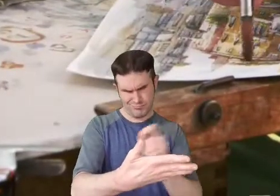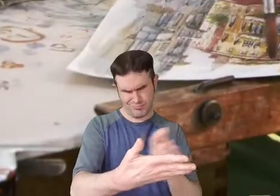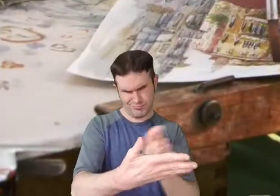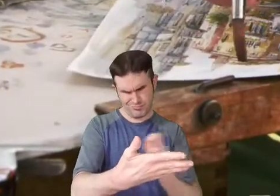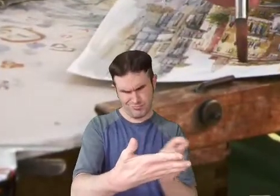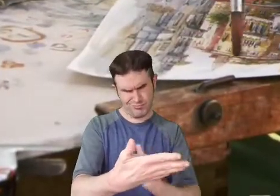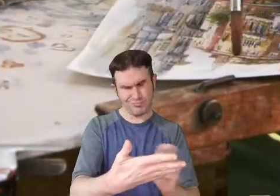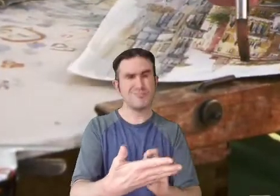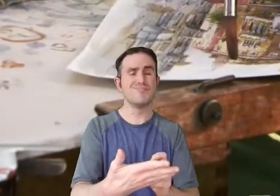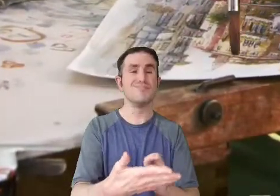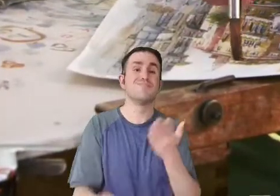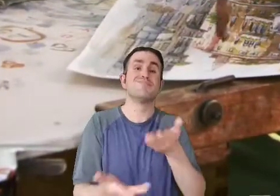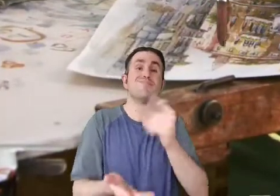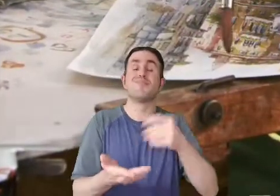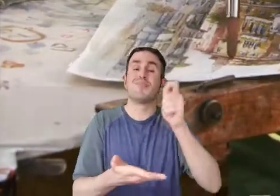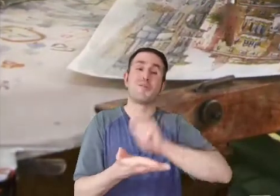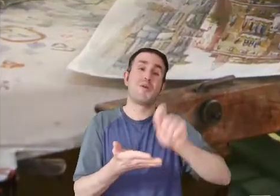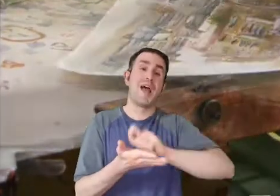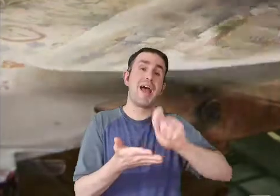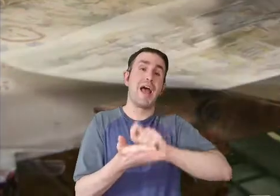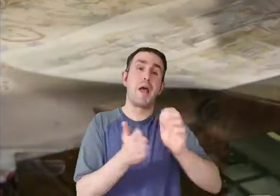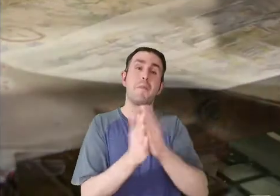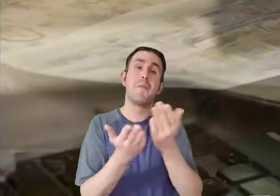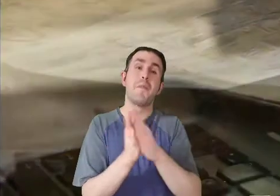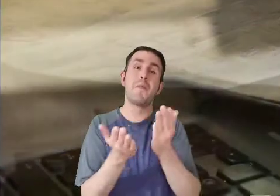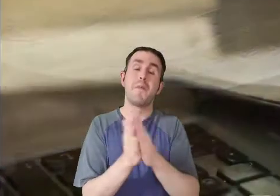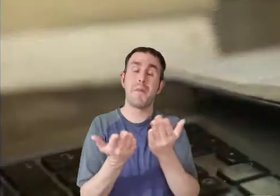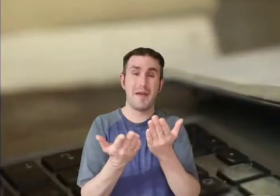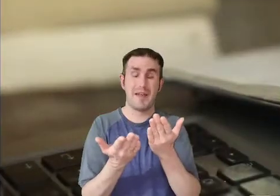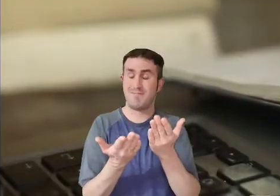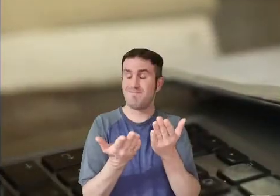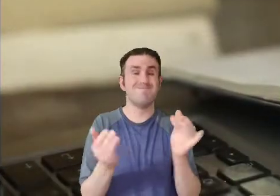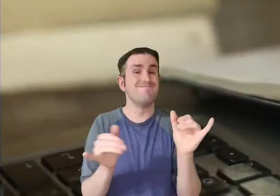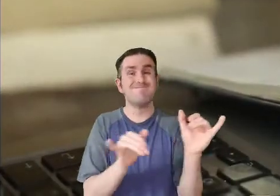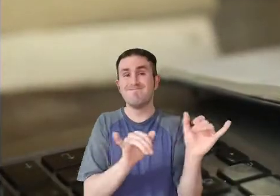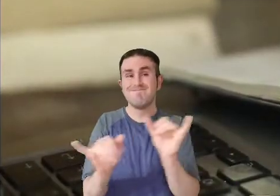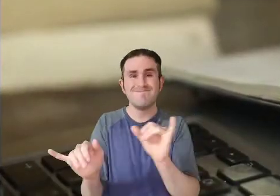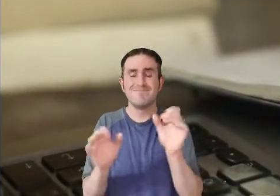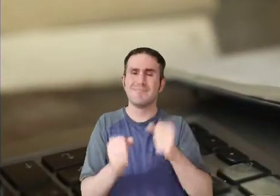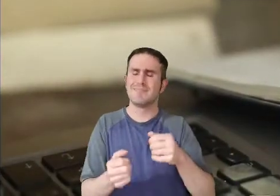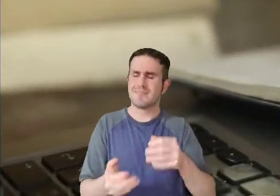maybe even, it's you're a writer as well, the same principles apply when you're describing